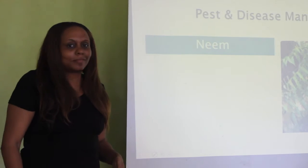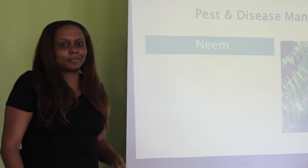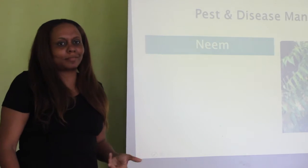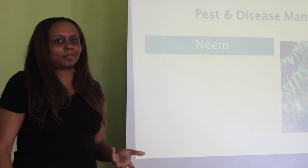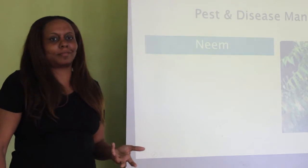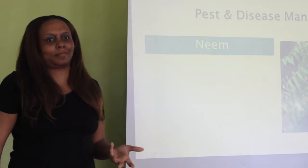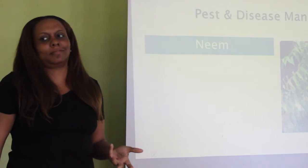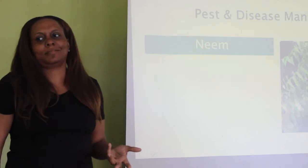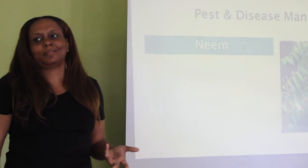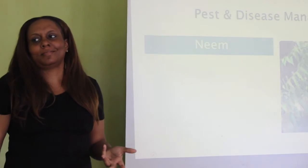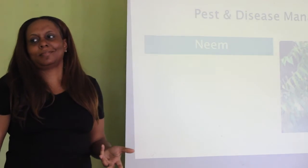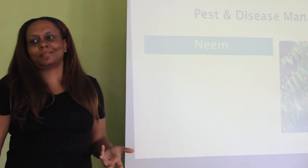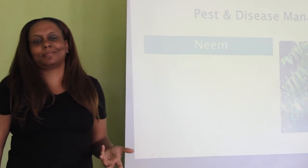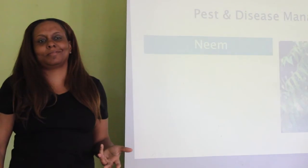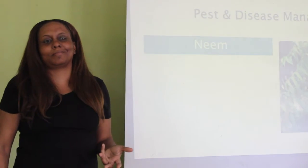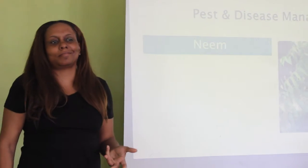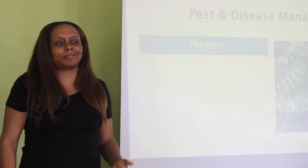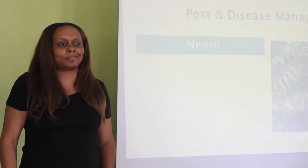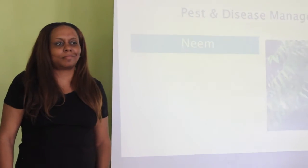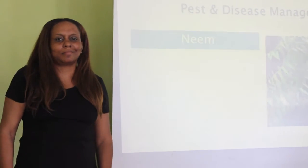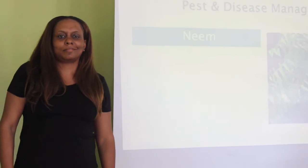for those who like it yeah but you believe it tastes like